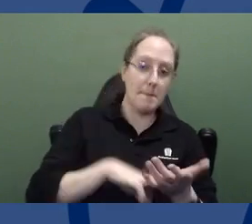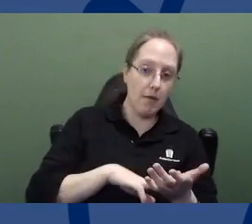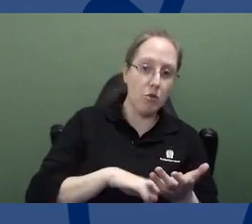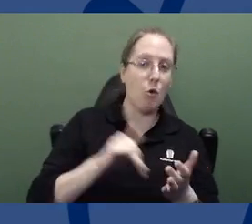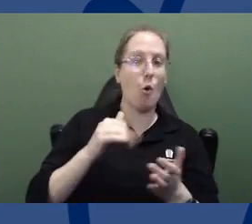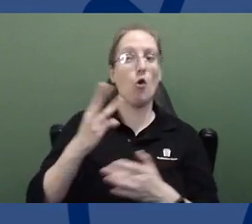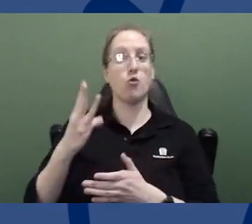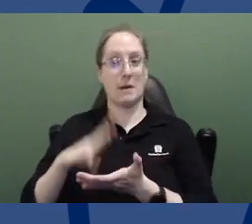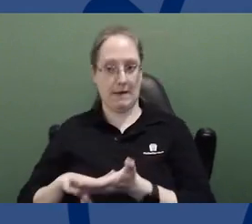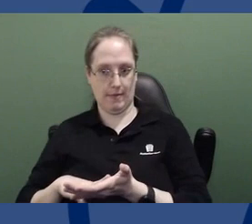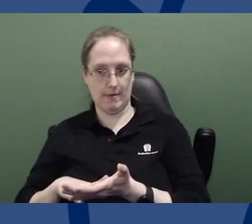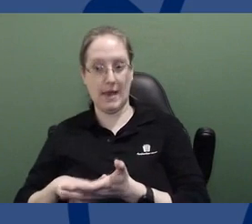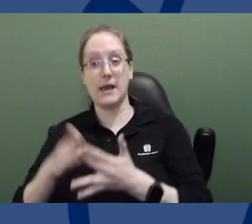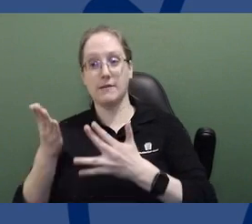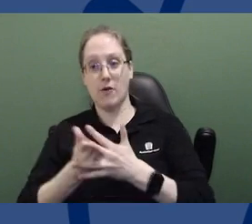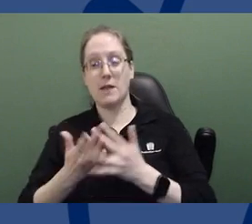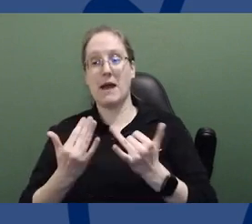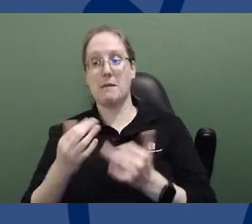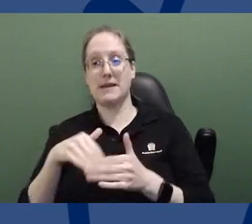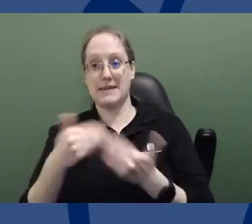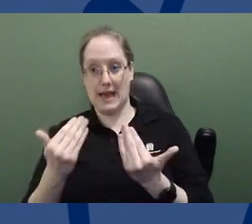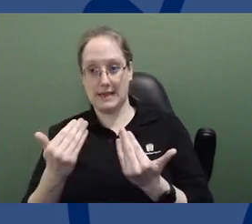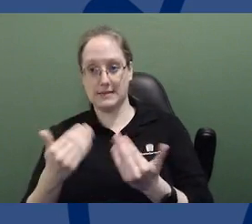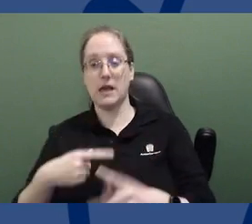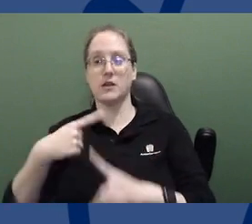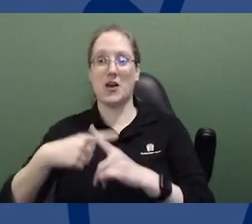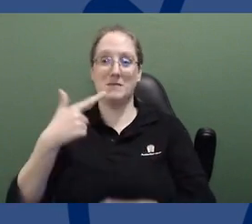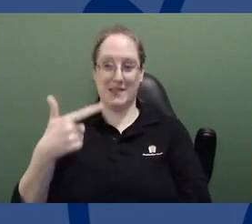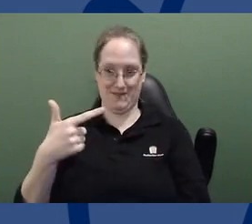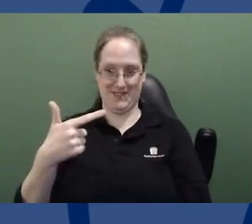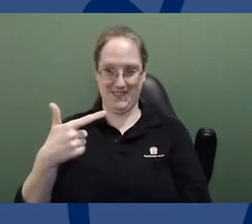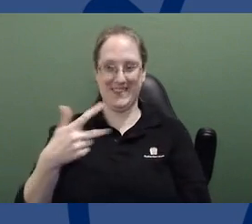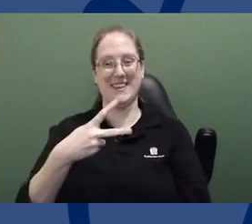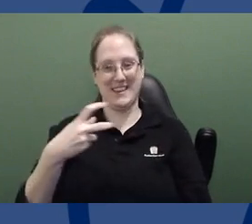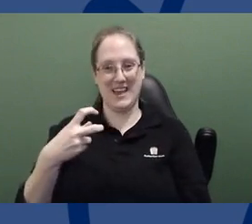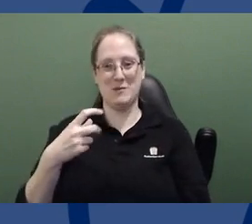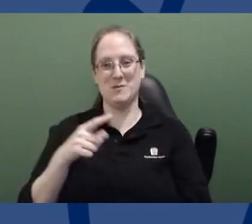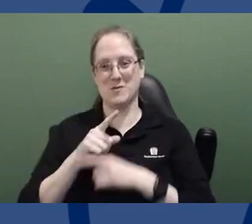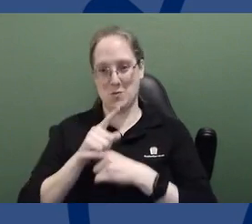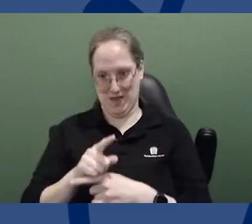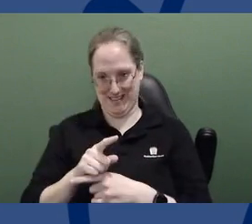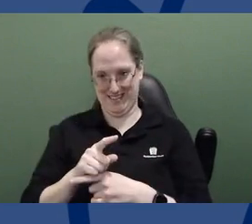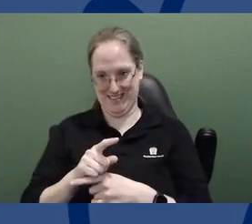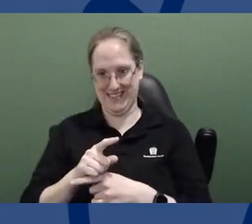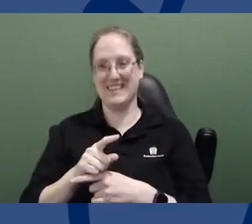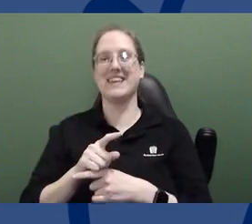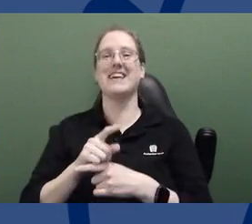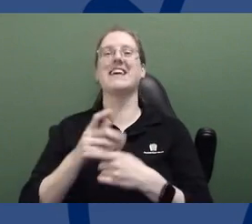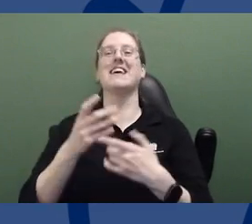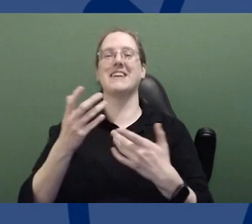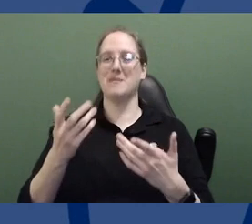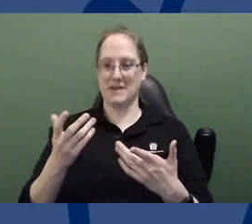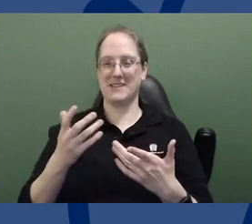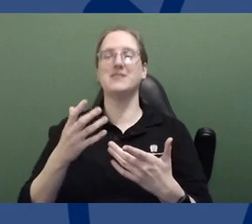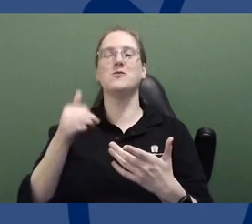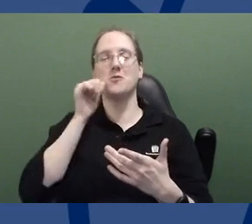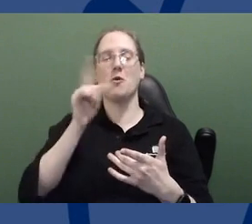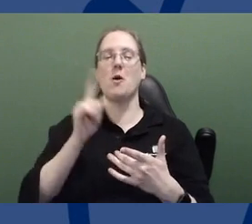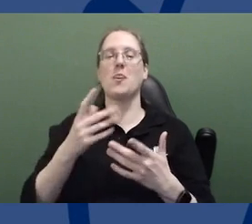it by seven to work out the eligible component for the wages. That didn't sound that simple